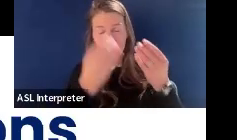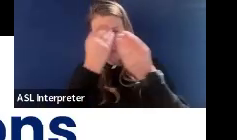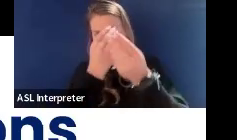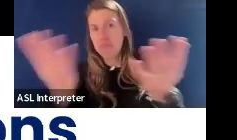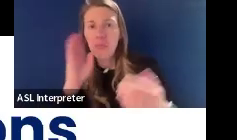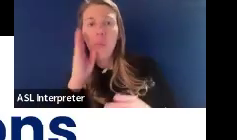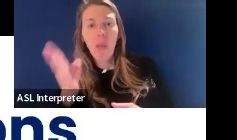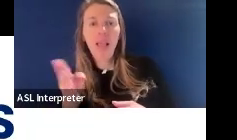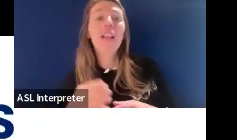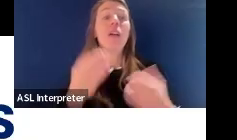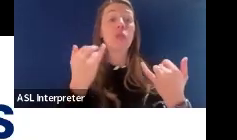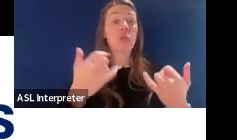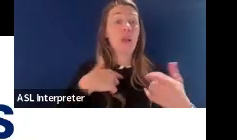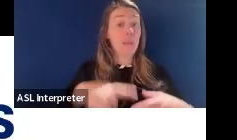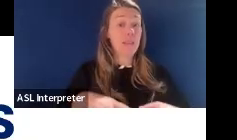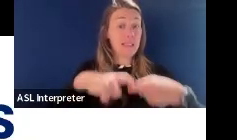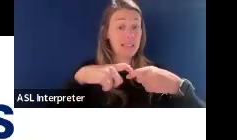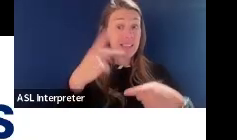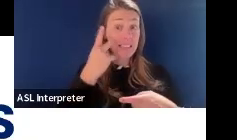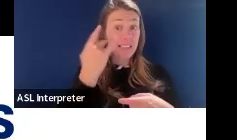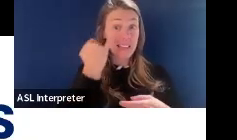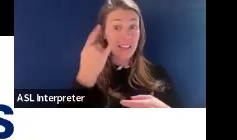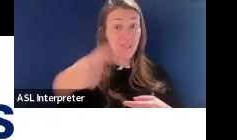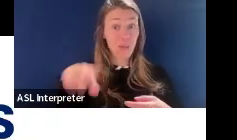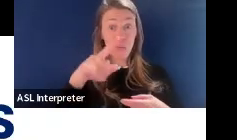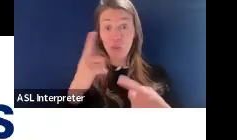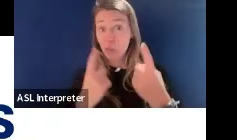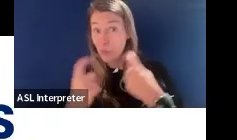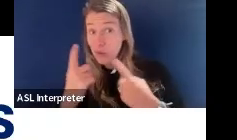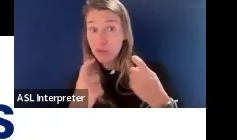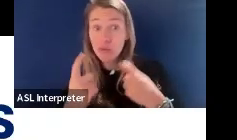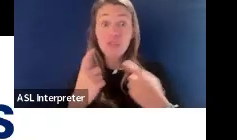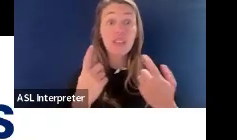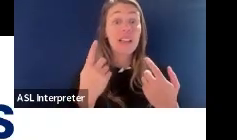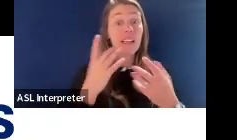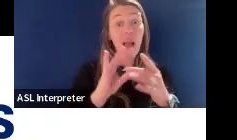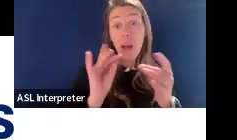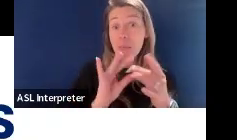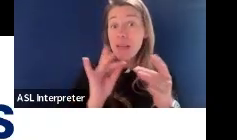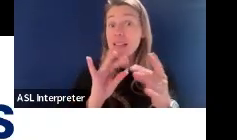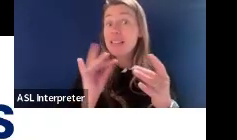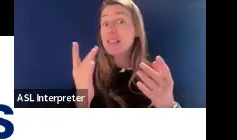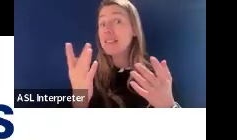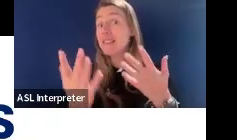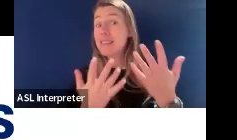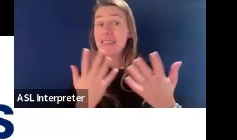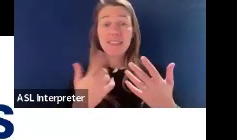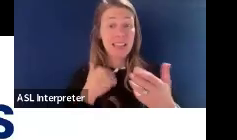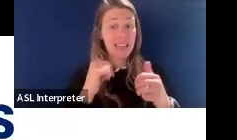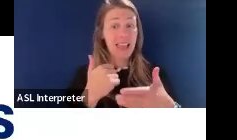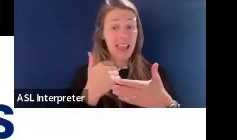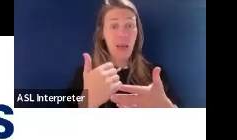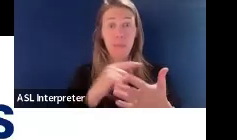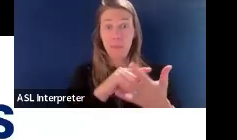So I will pause here to see if there are any questions or comments that I can take about these couple slides.